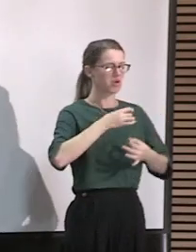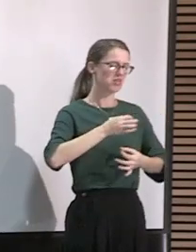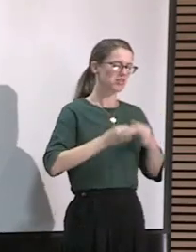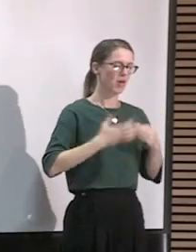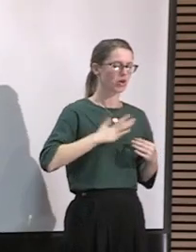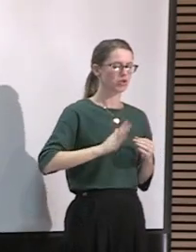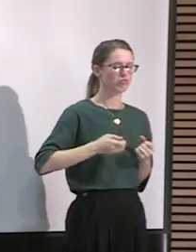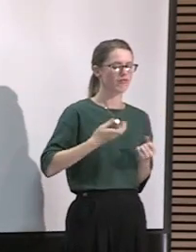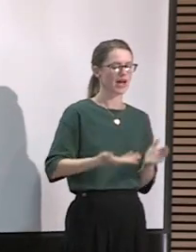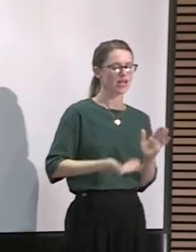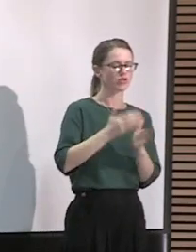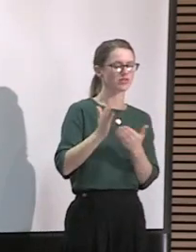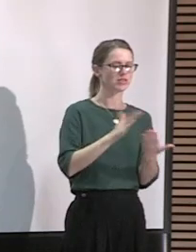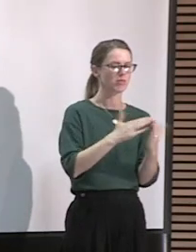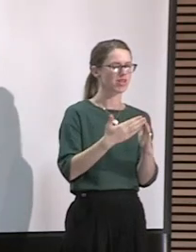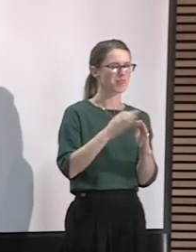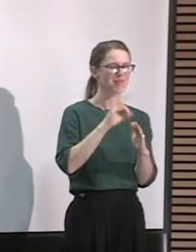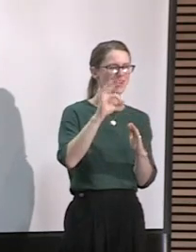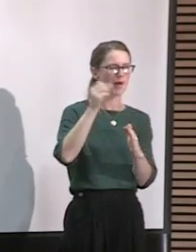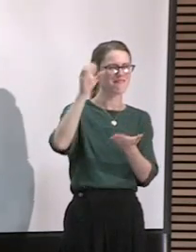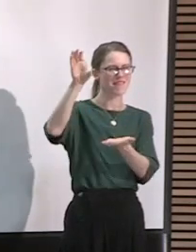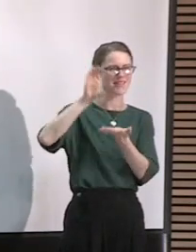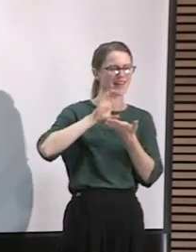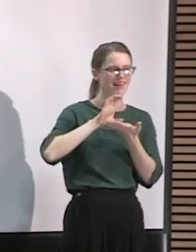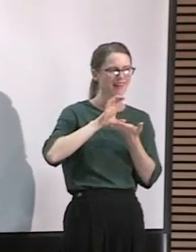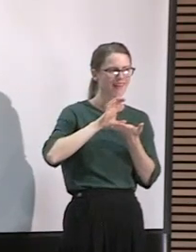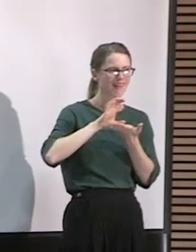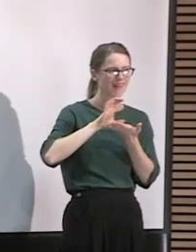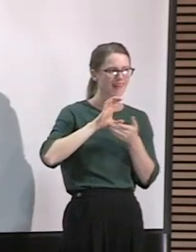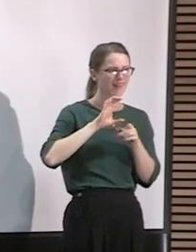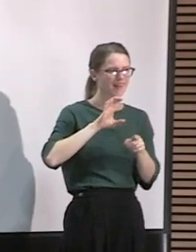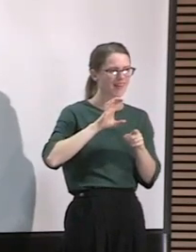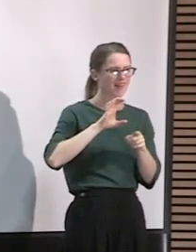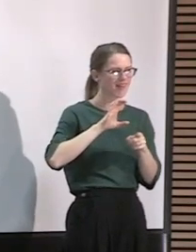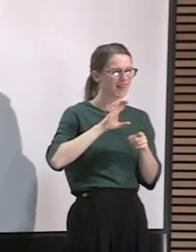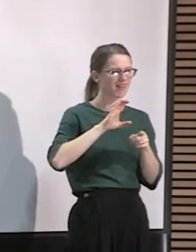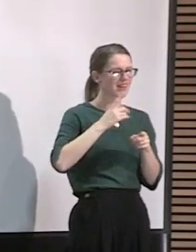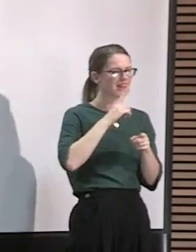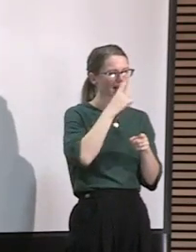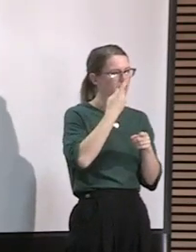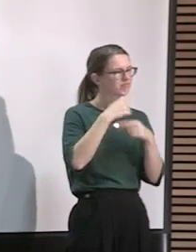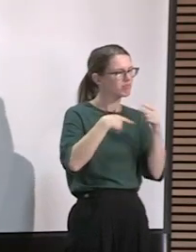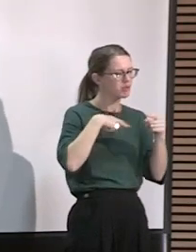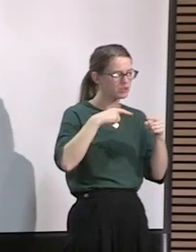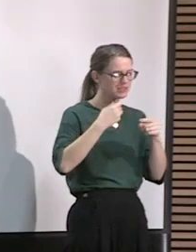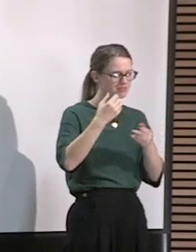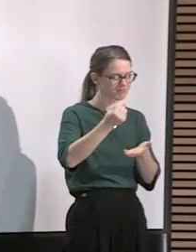be treated fairly. DHBs can't just make a decision - "We